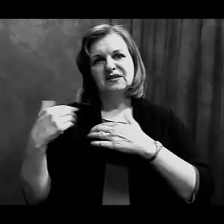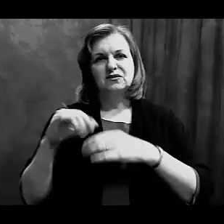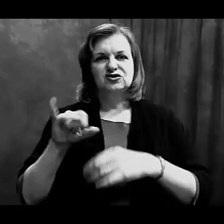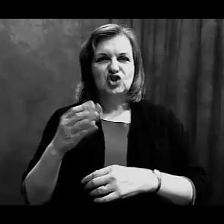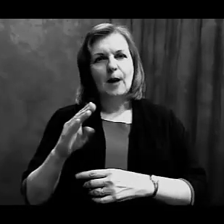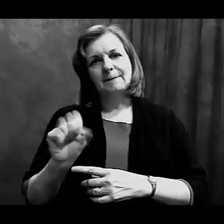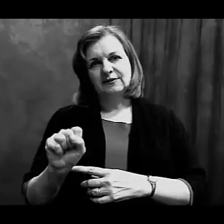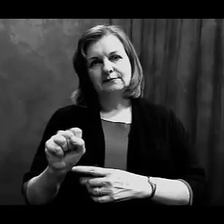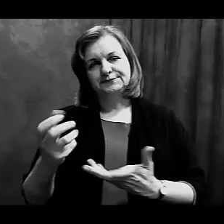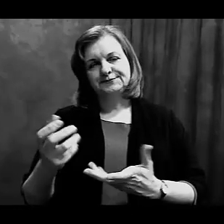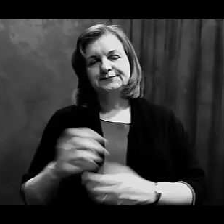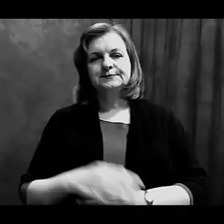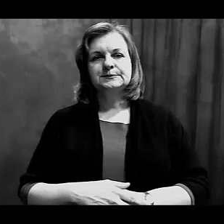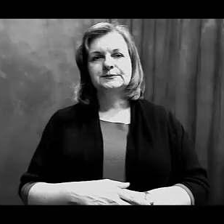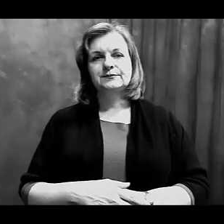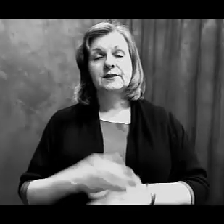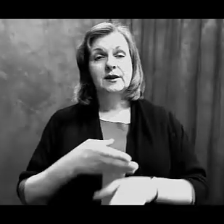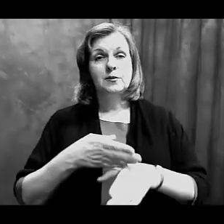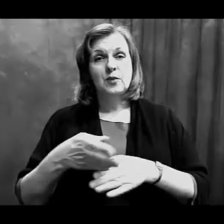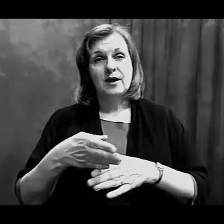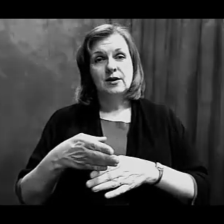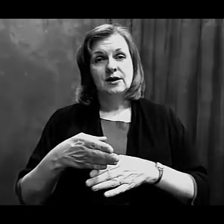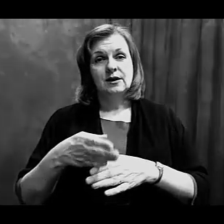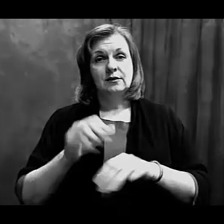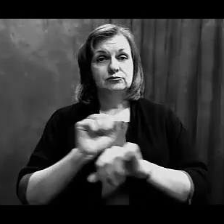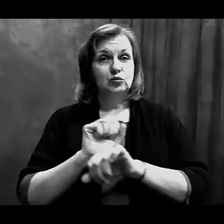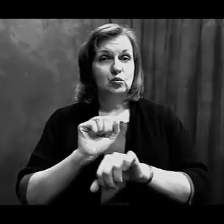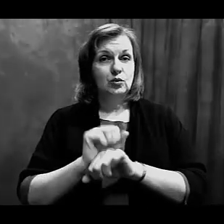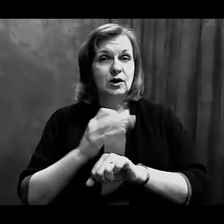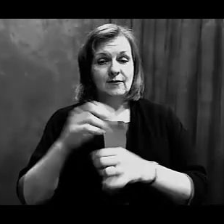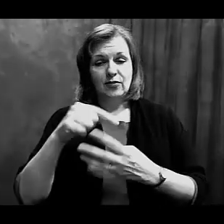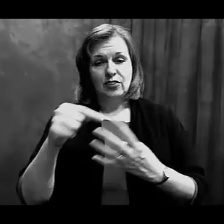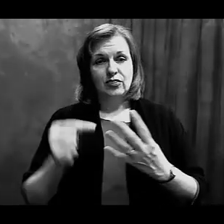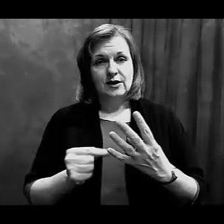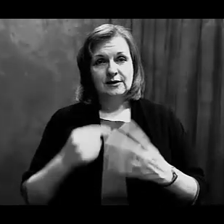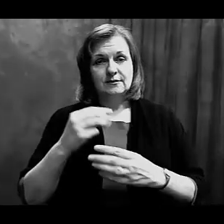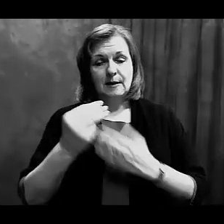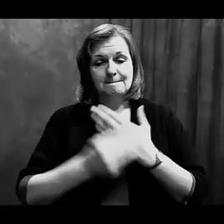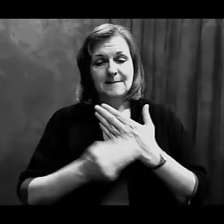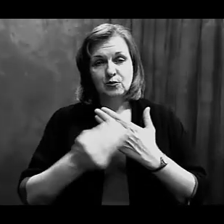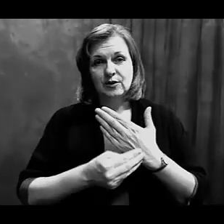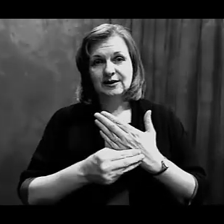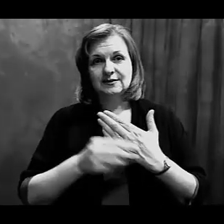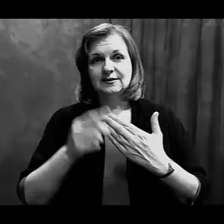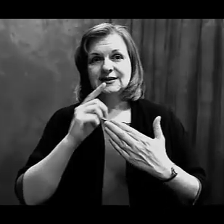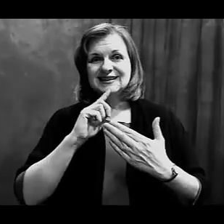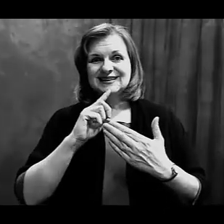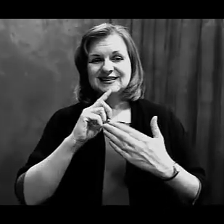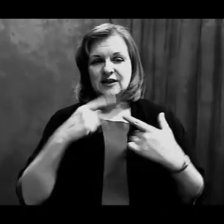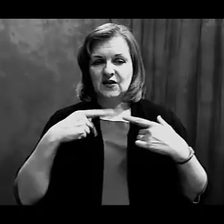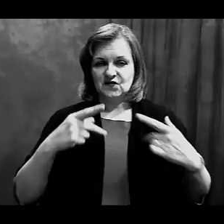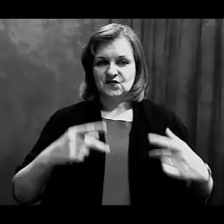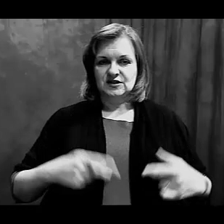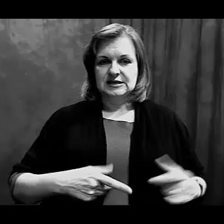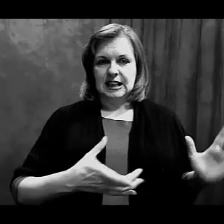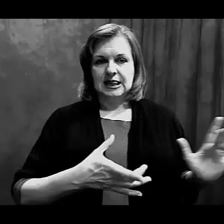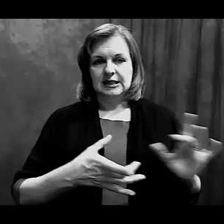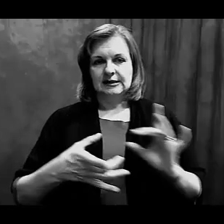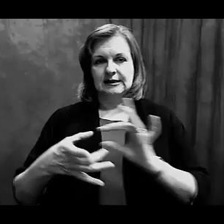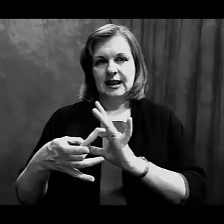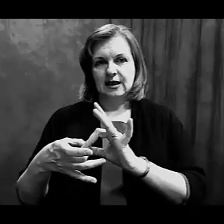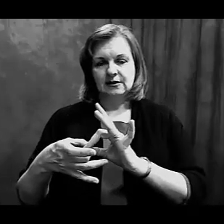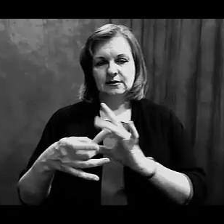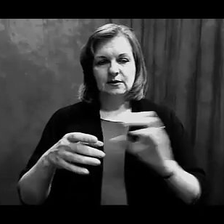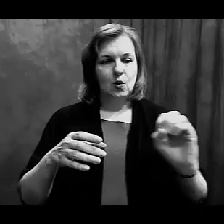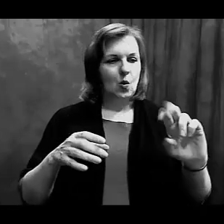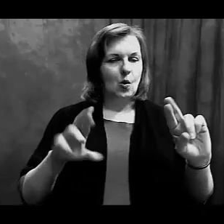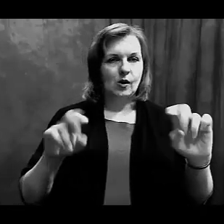the primary job of these membranes is to connect -- physically connect --